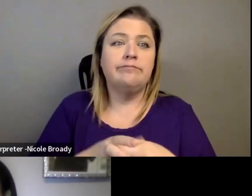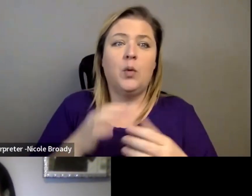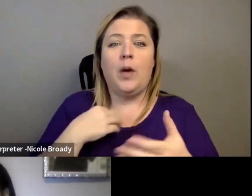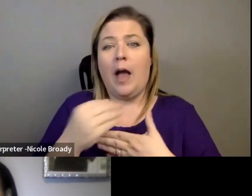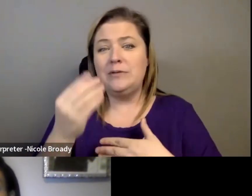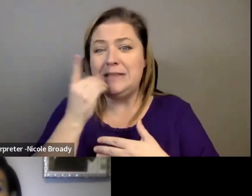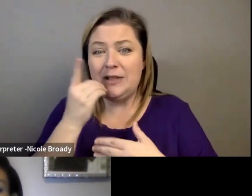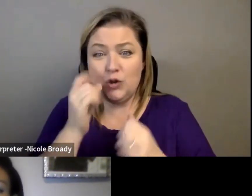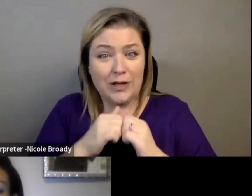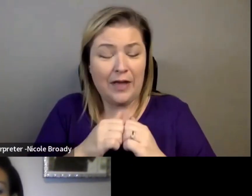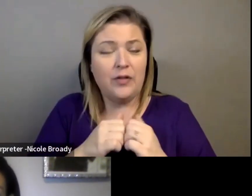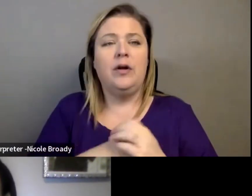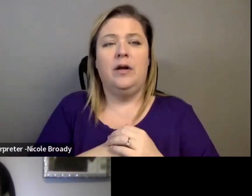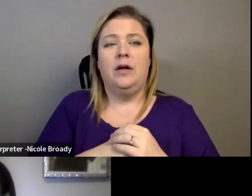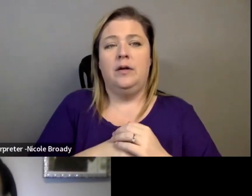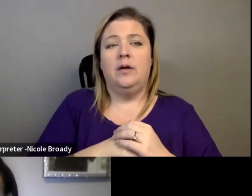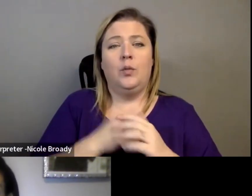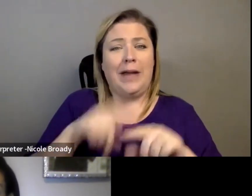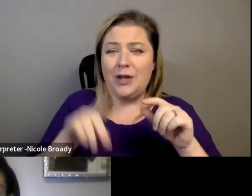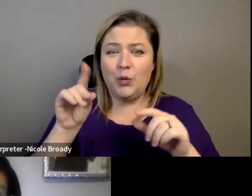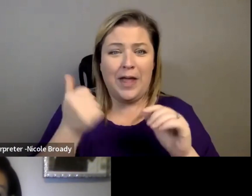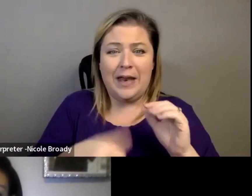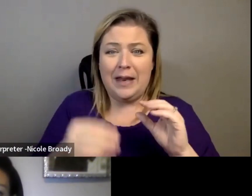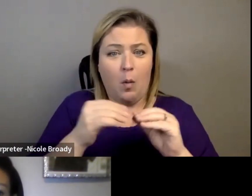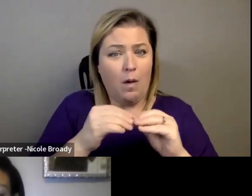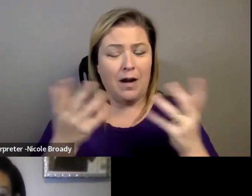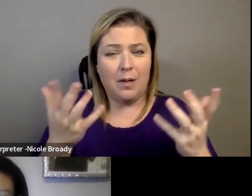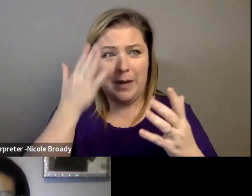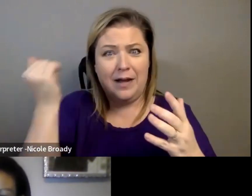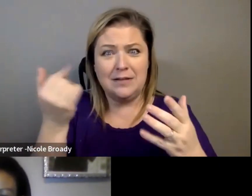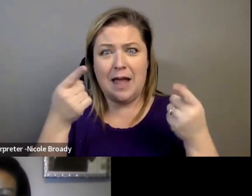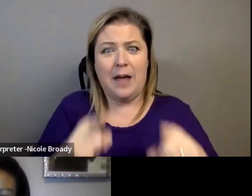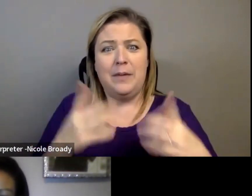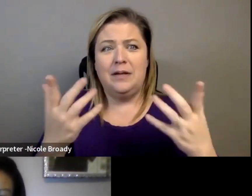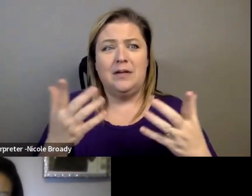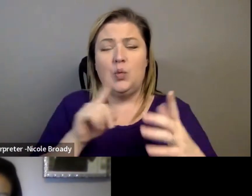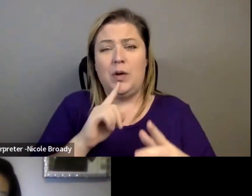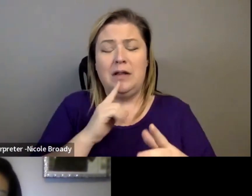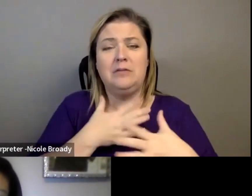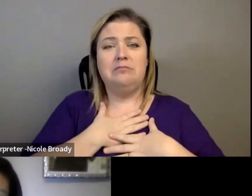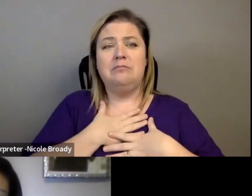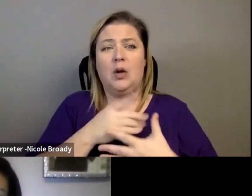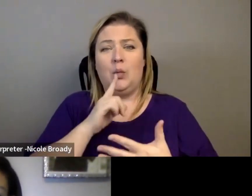together. And we couldn't no longer do that. So it kind of put us step back. So that kind of has been the worst part not